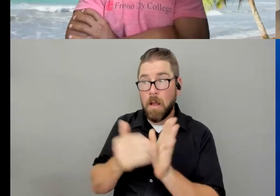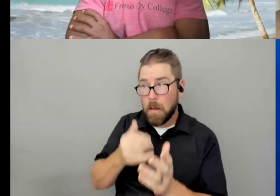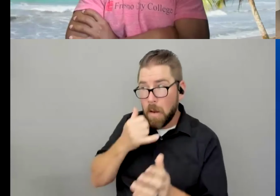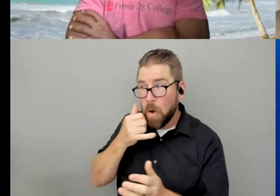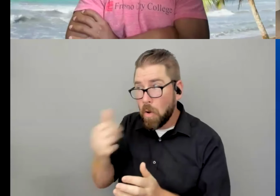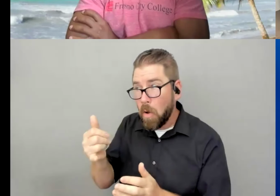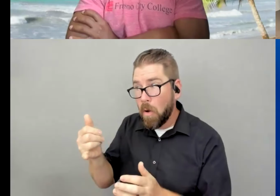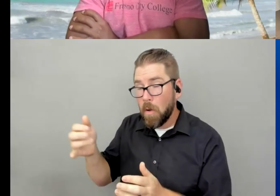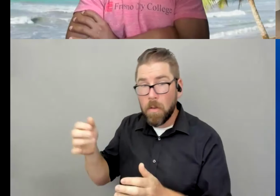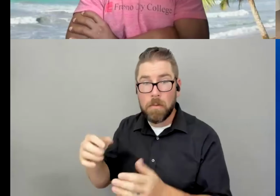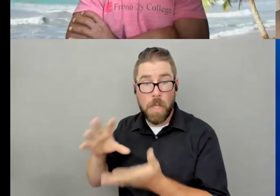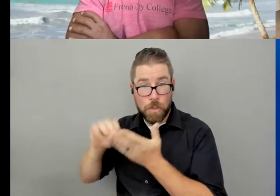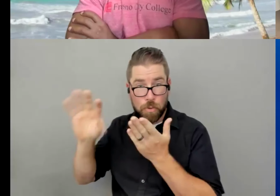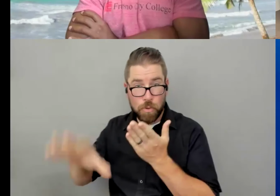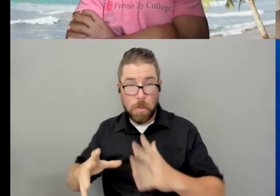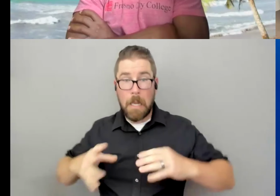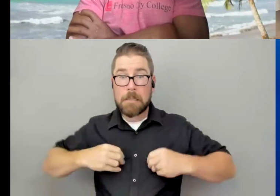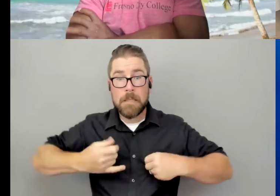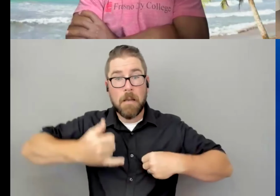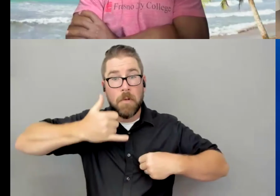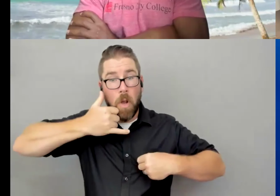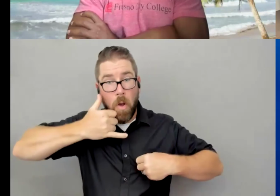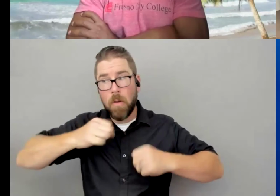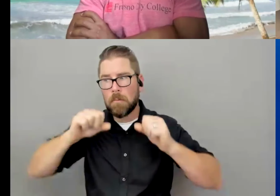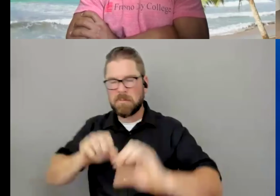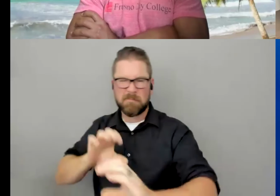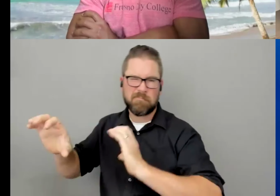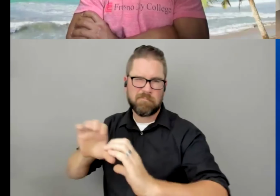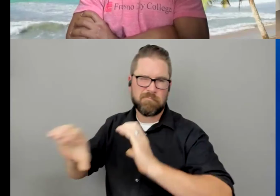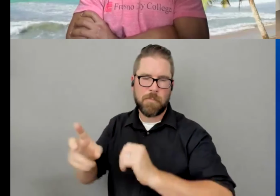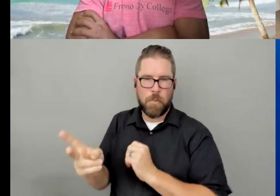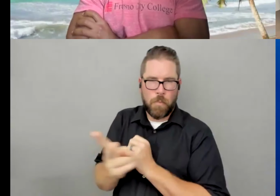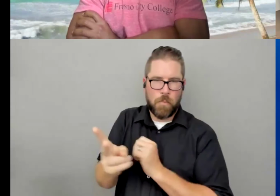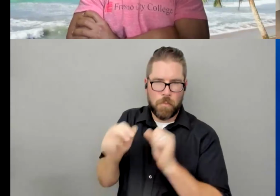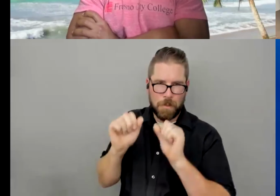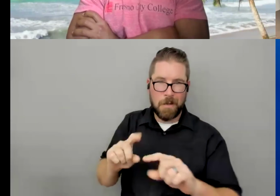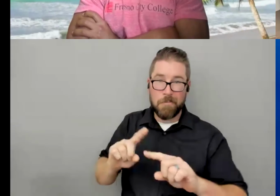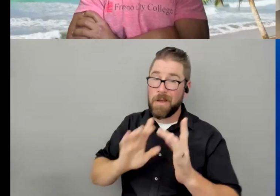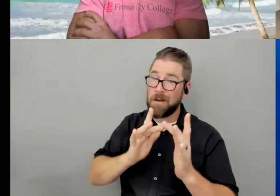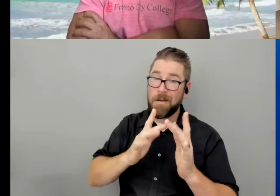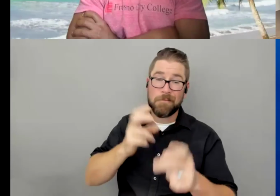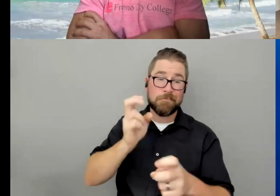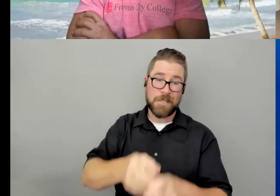But the key is communication. And yes, it's even more challenging online. We have unique challenges